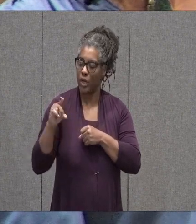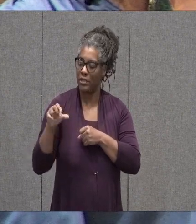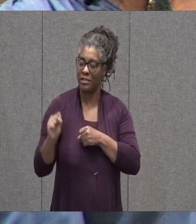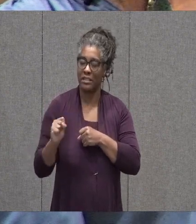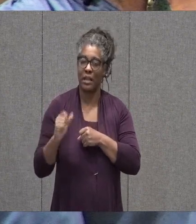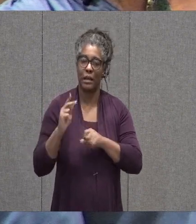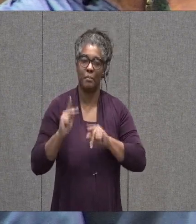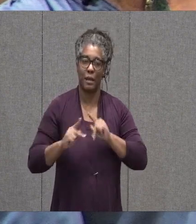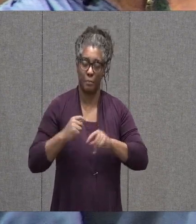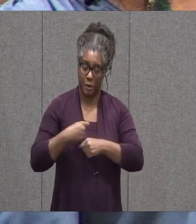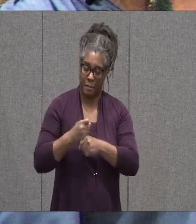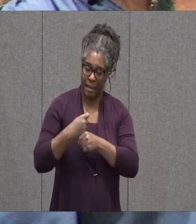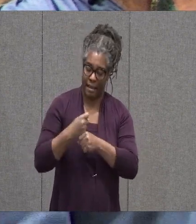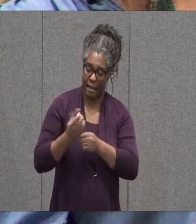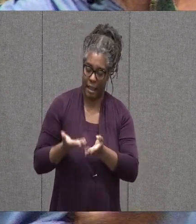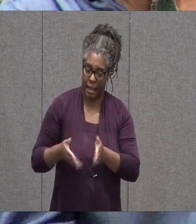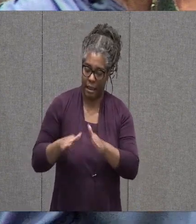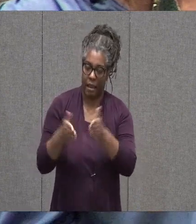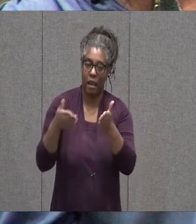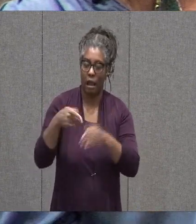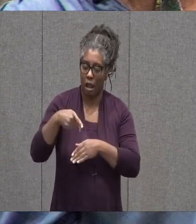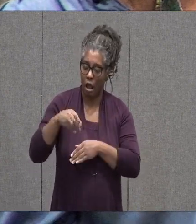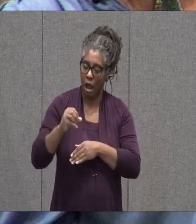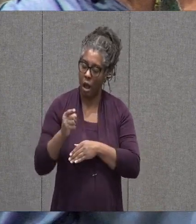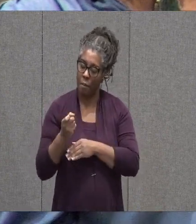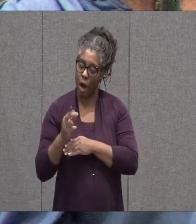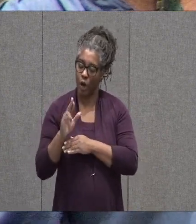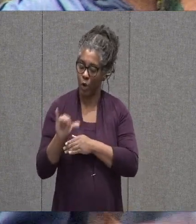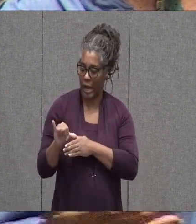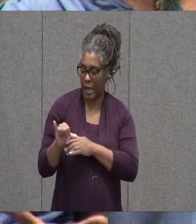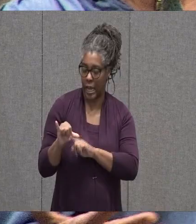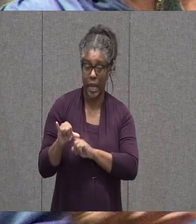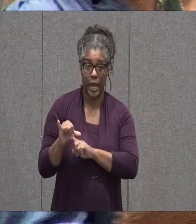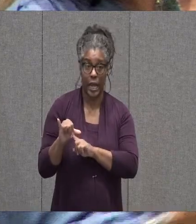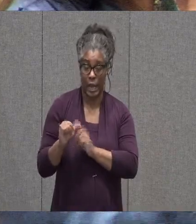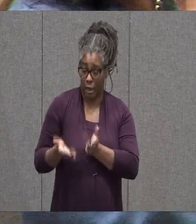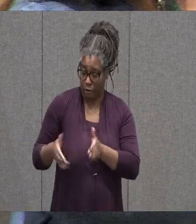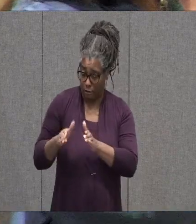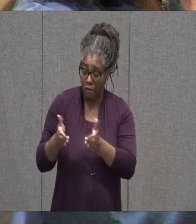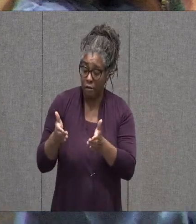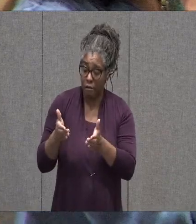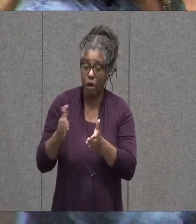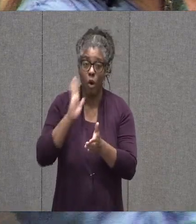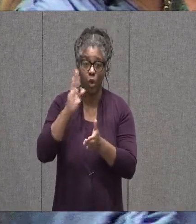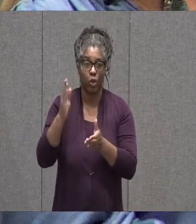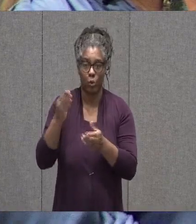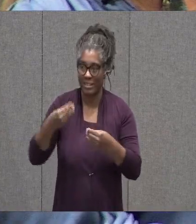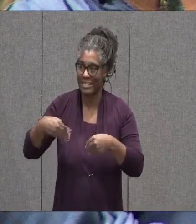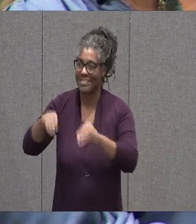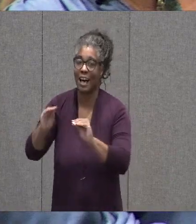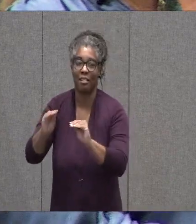So, they're doing that and then they will sell them to people and then people will have a good